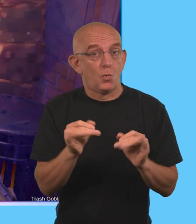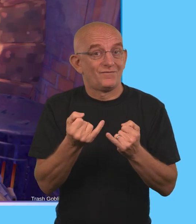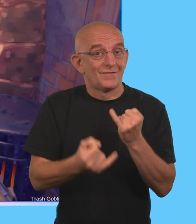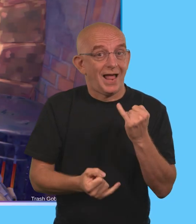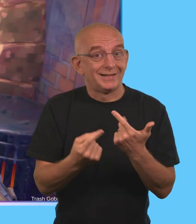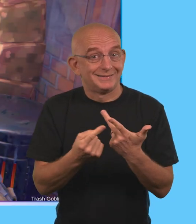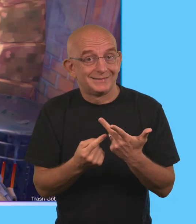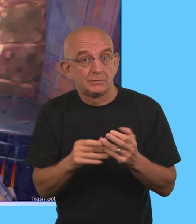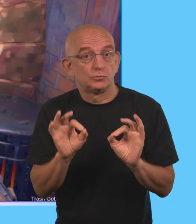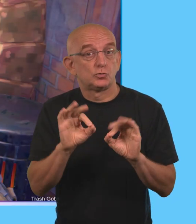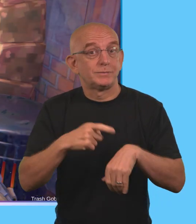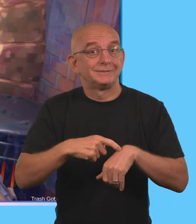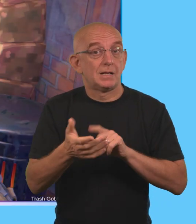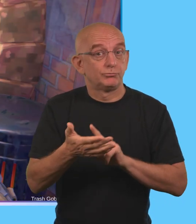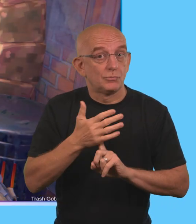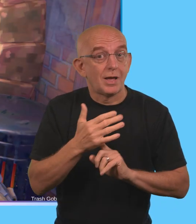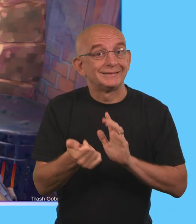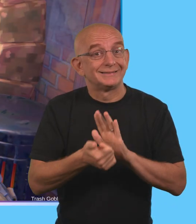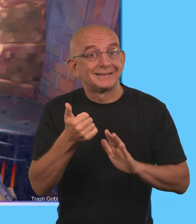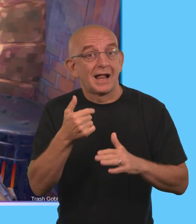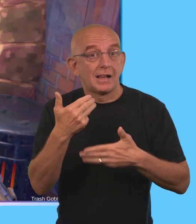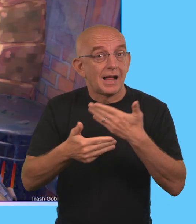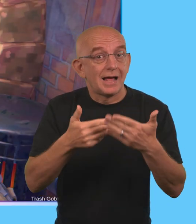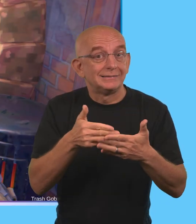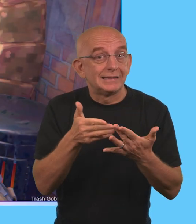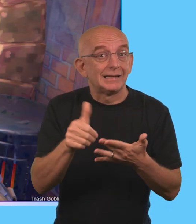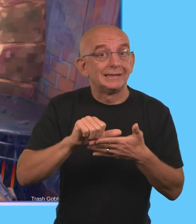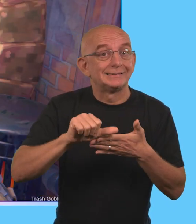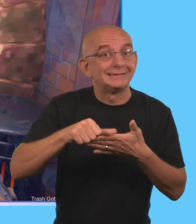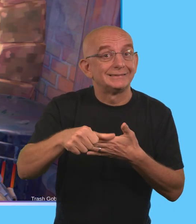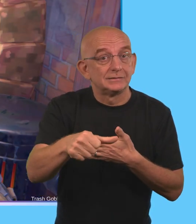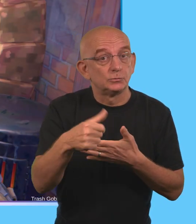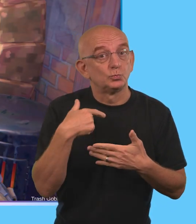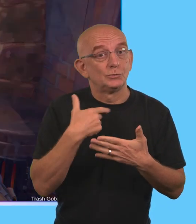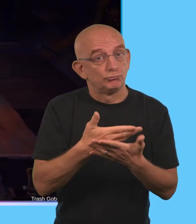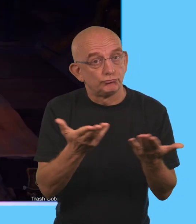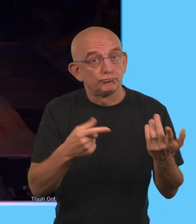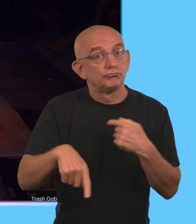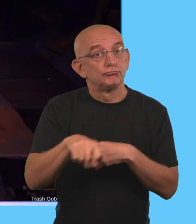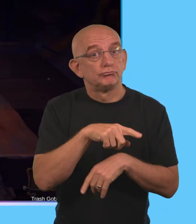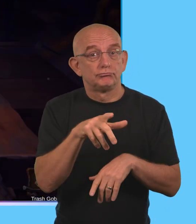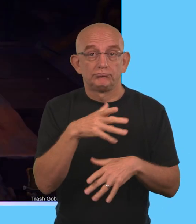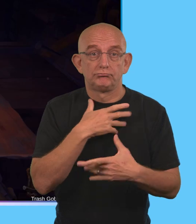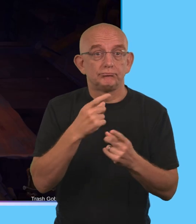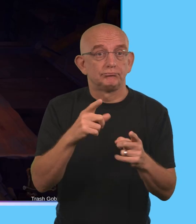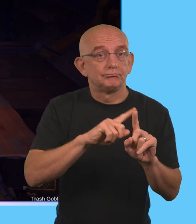There are intentionally no fail states, time pressures, or skill gates. In response to player feedback,